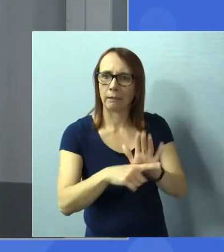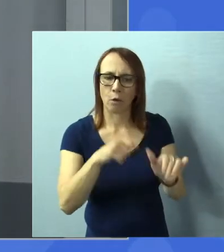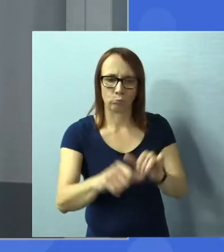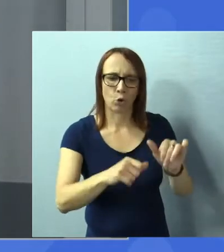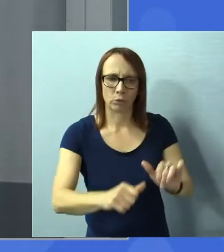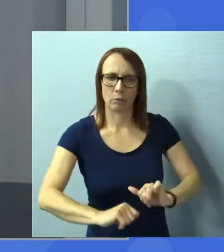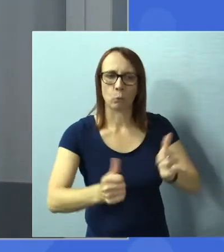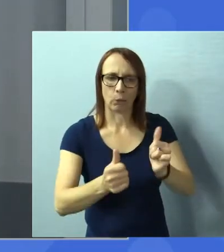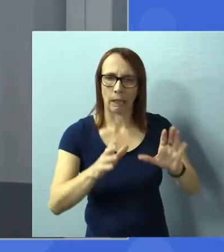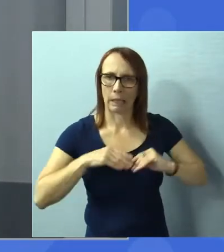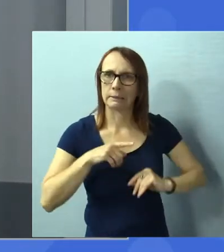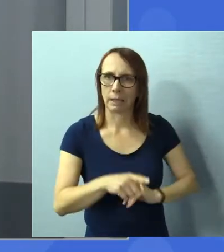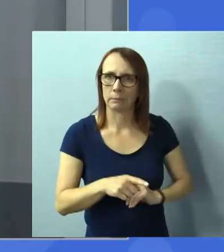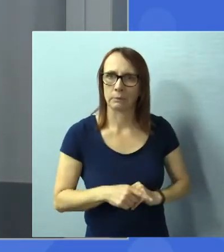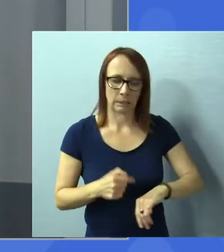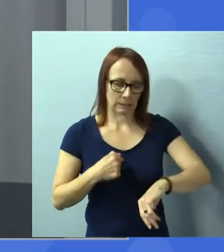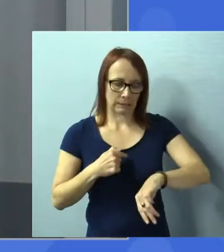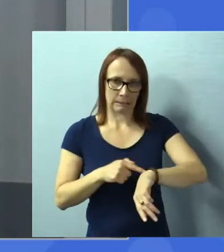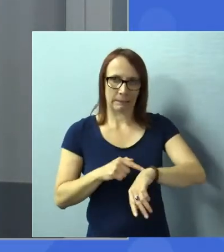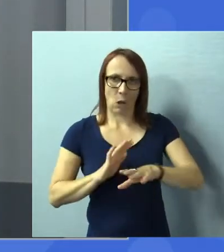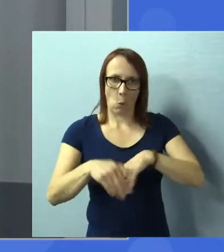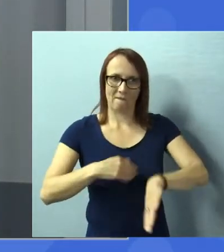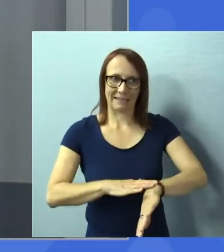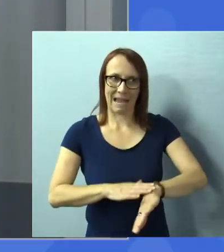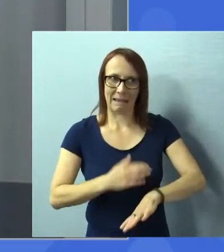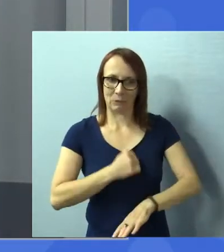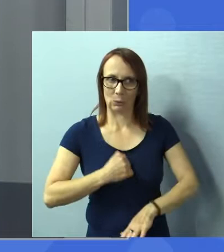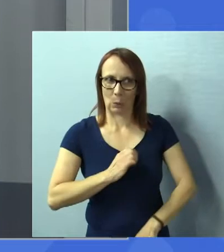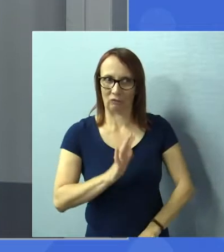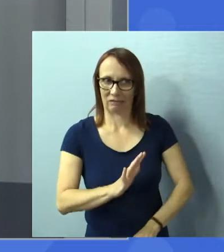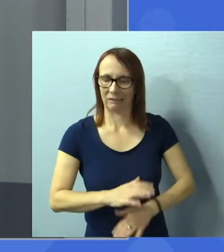now I'm well over my man above I can just finish a couple of quick points